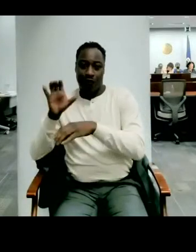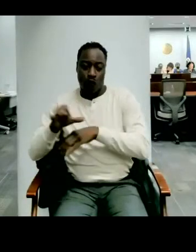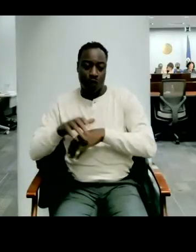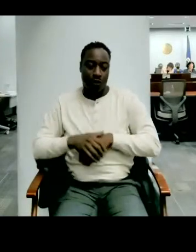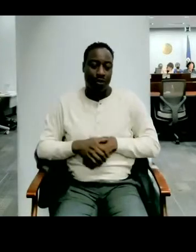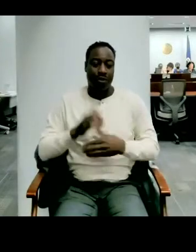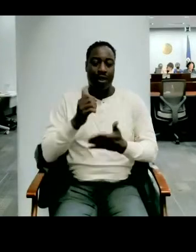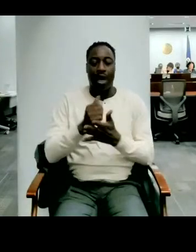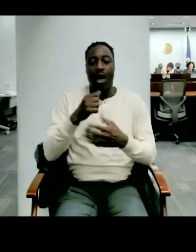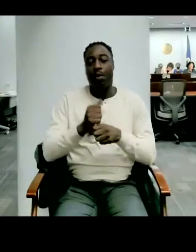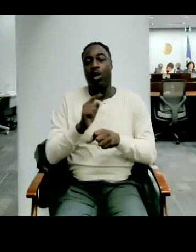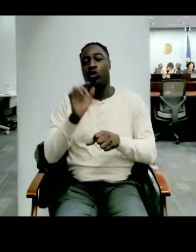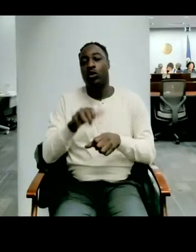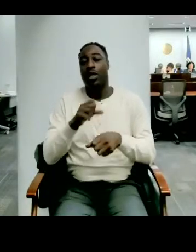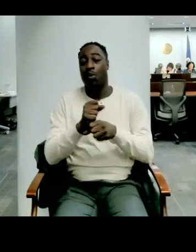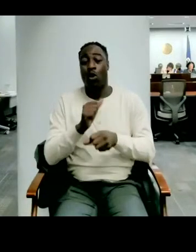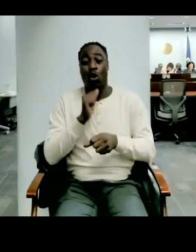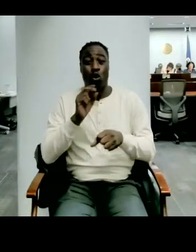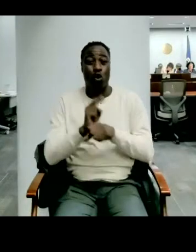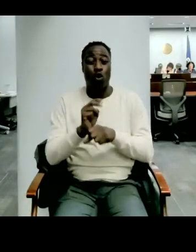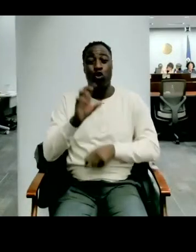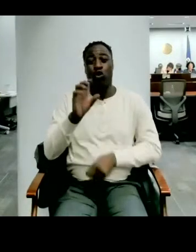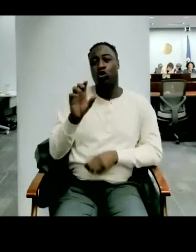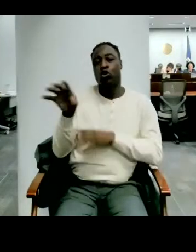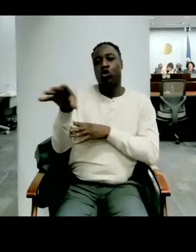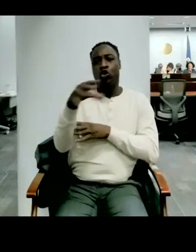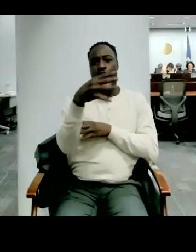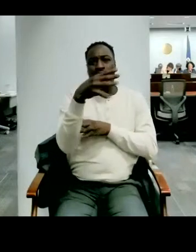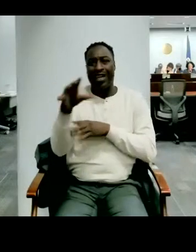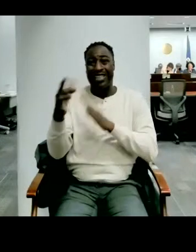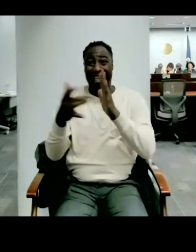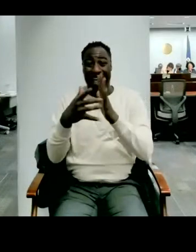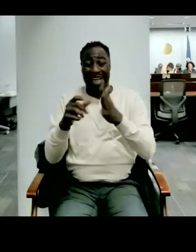ensure that employers do not use surveillance technologies in a discriminatory fashion,